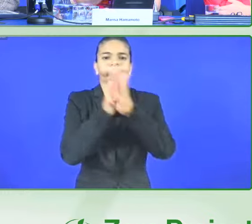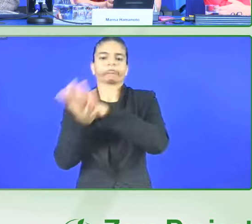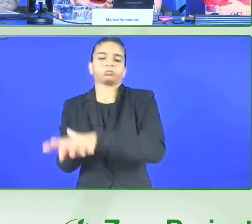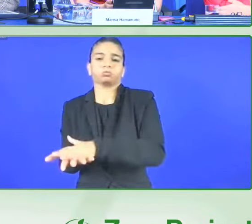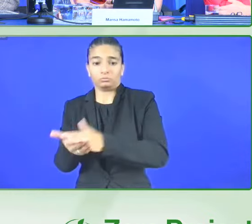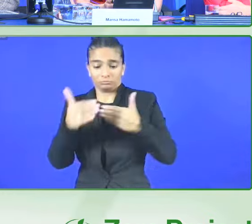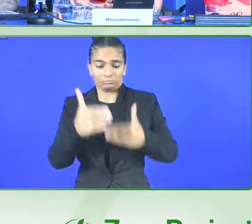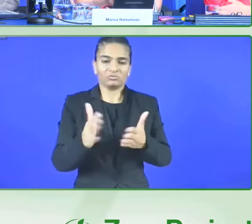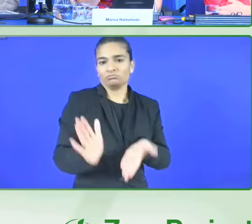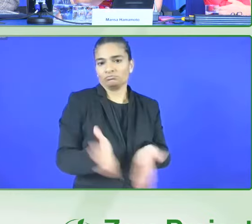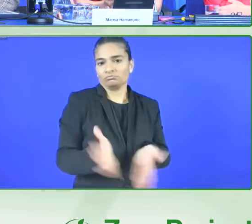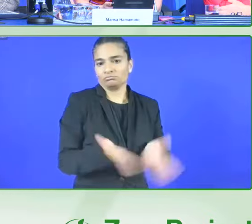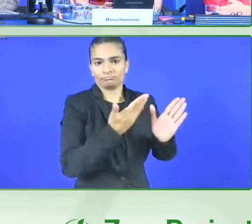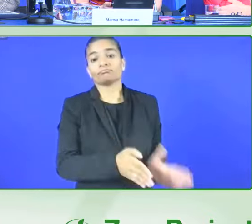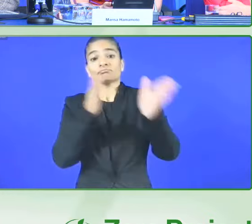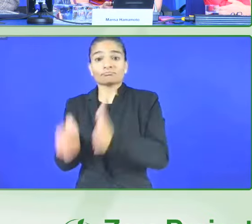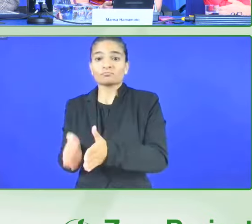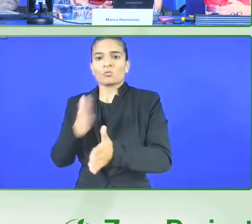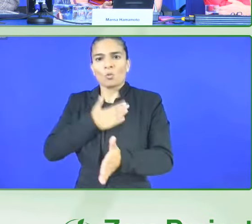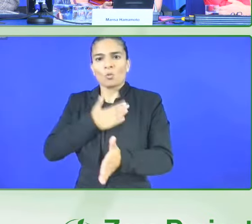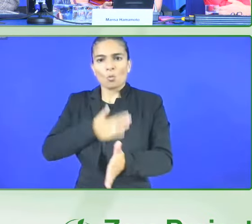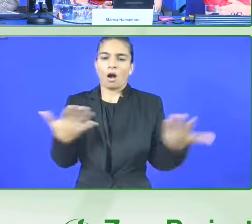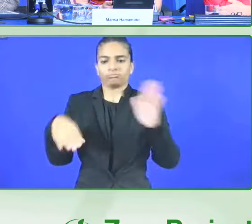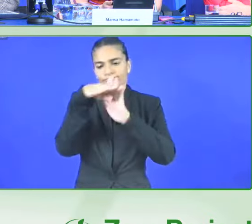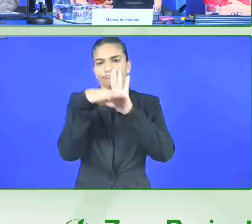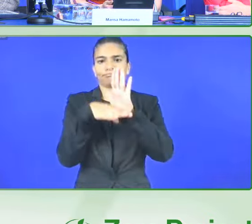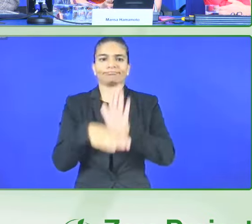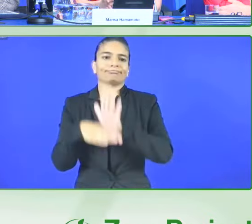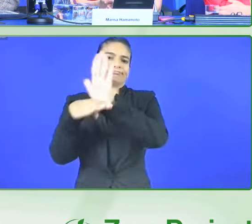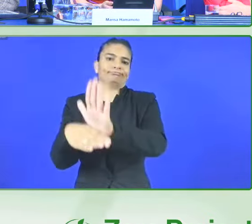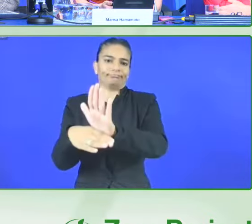Kids both standing, and in wheelchairs, dance.